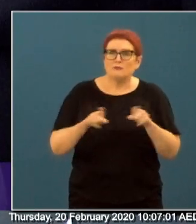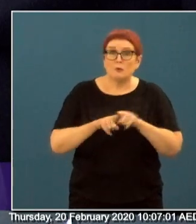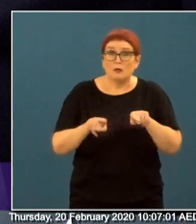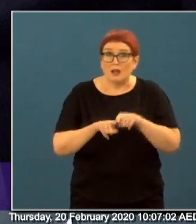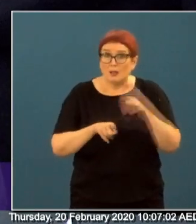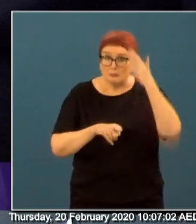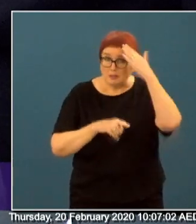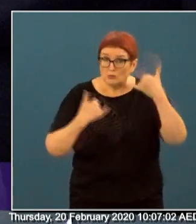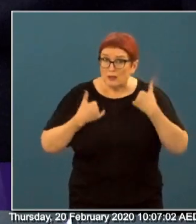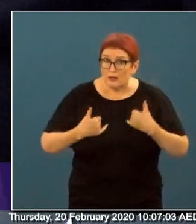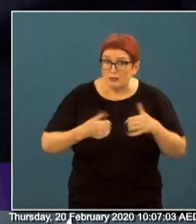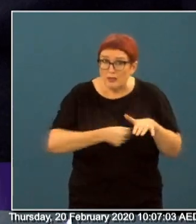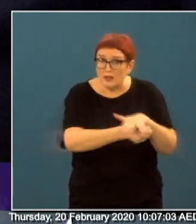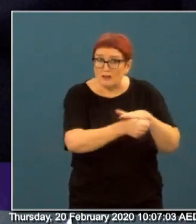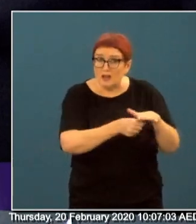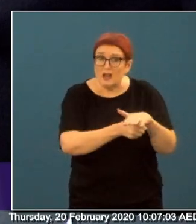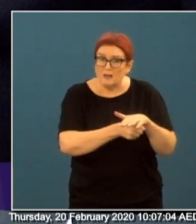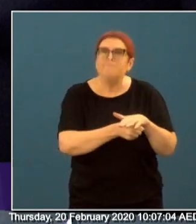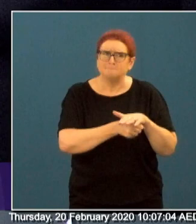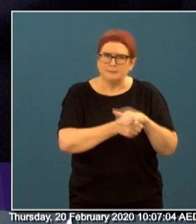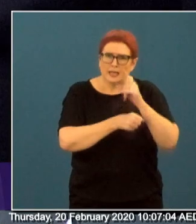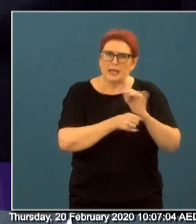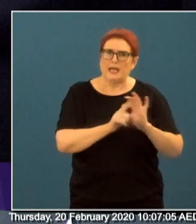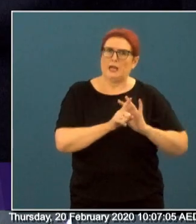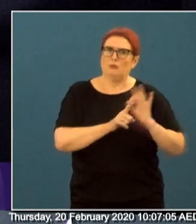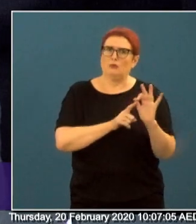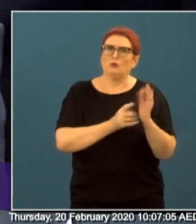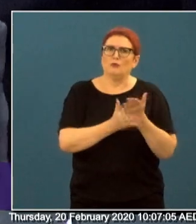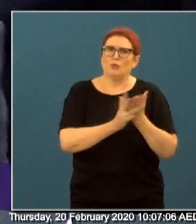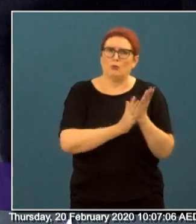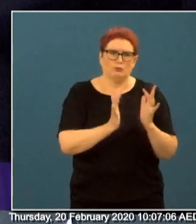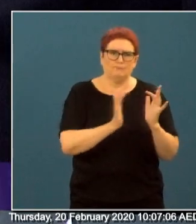that are better served by addressing general practitioners